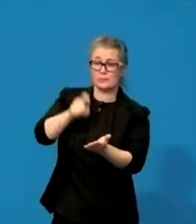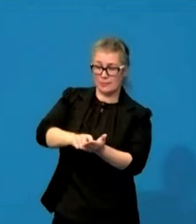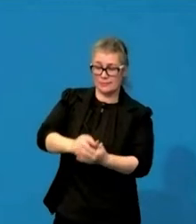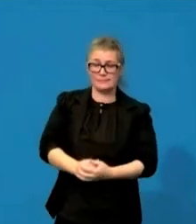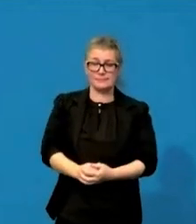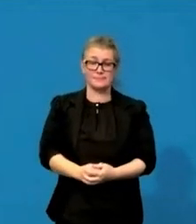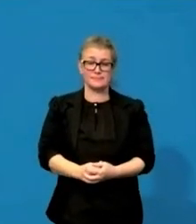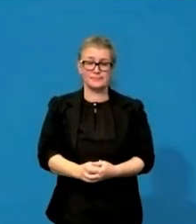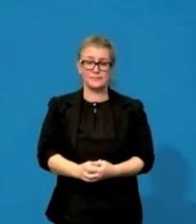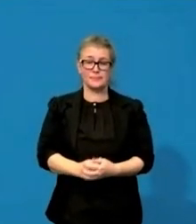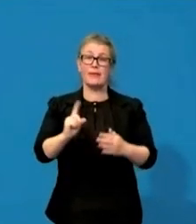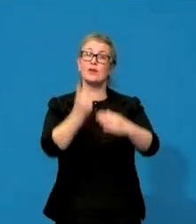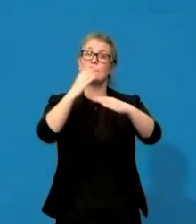people following this public hearing.